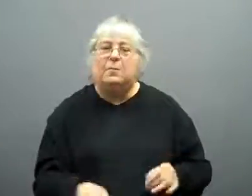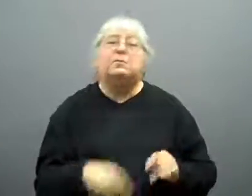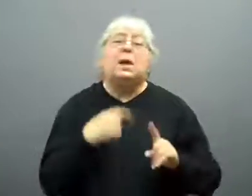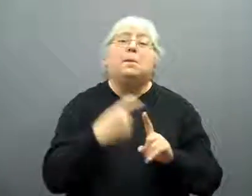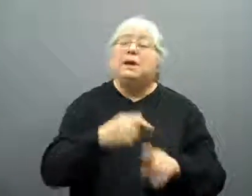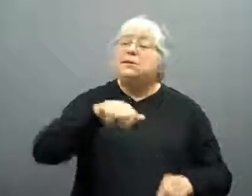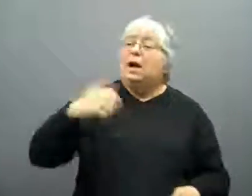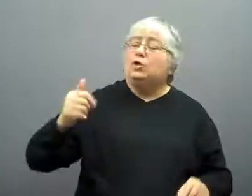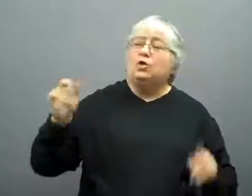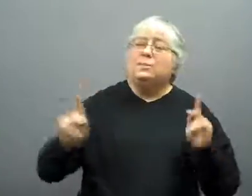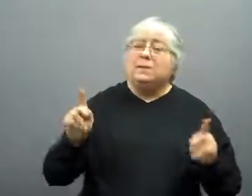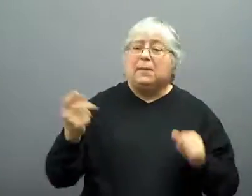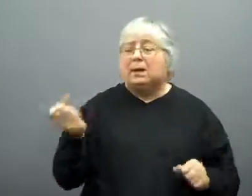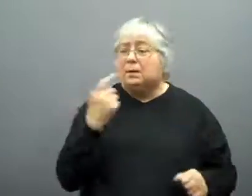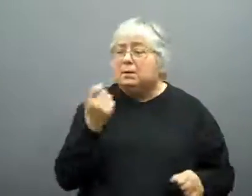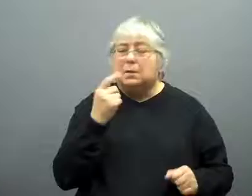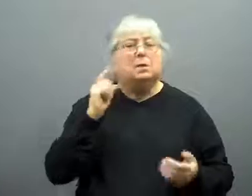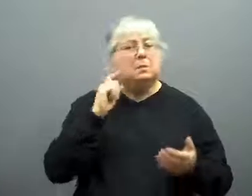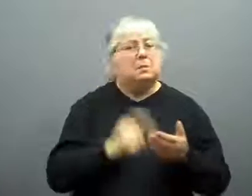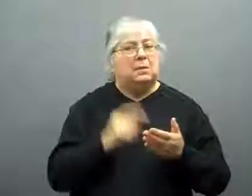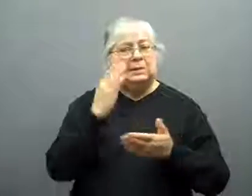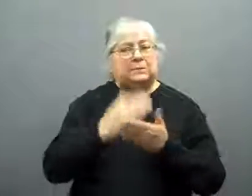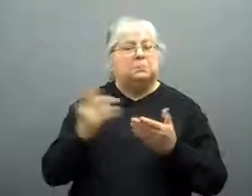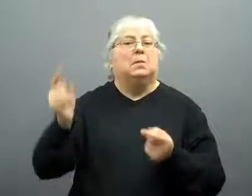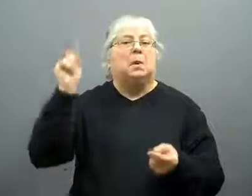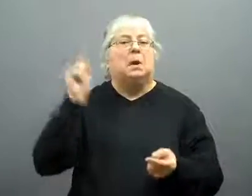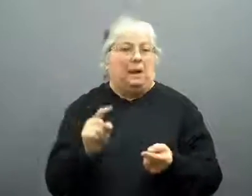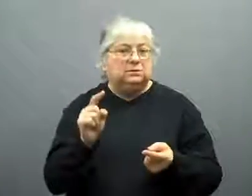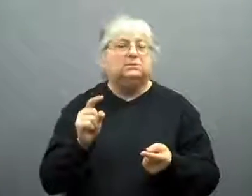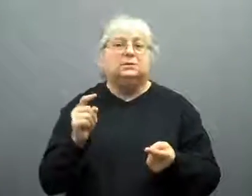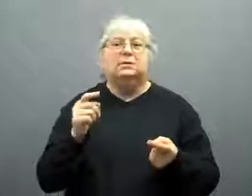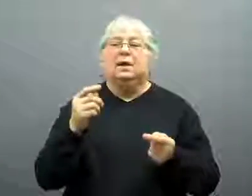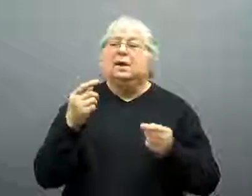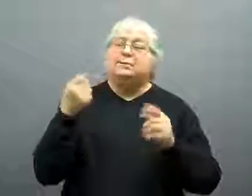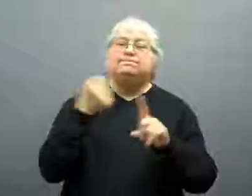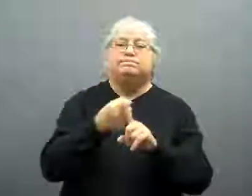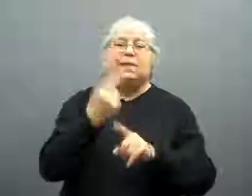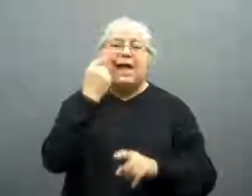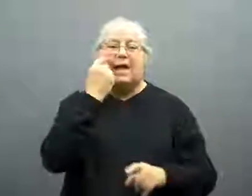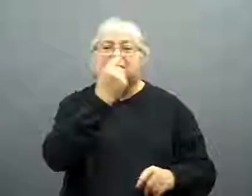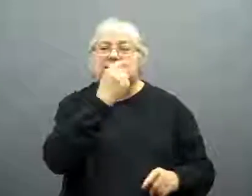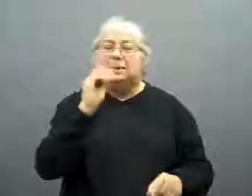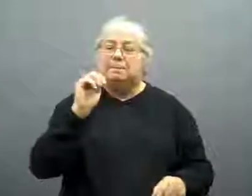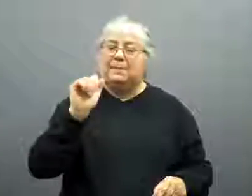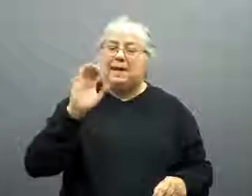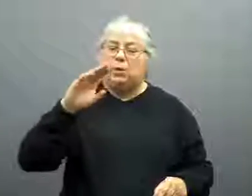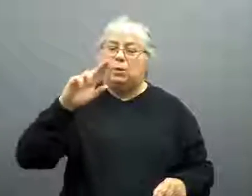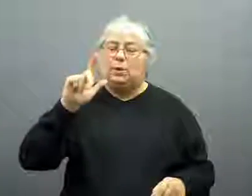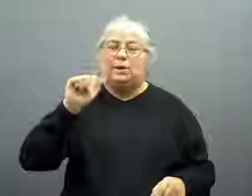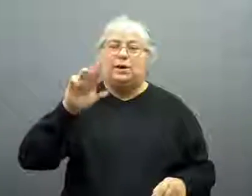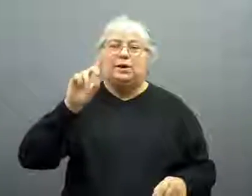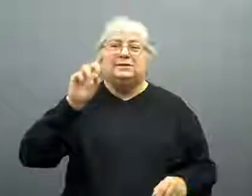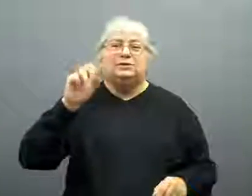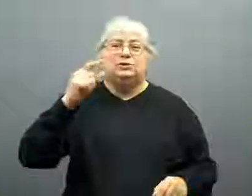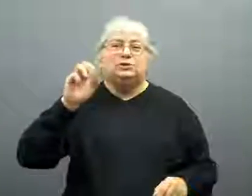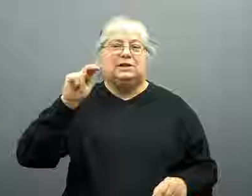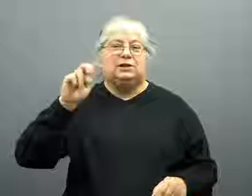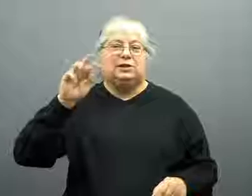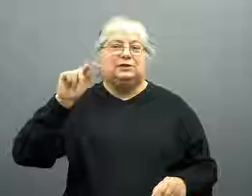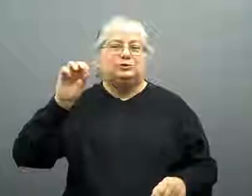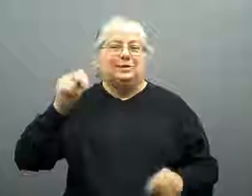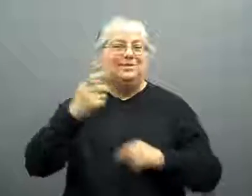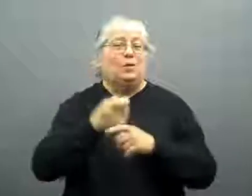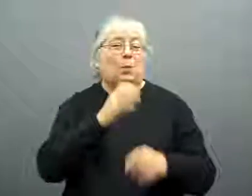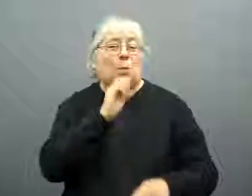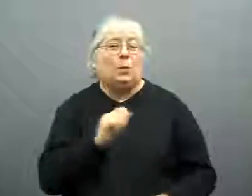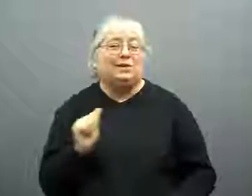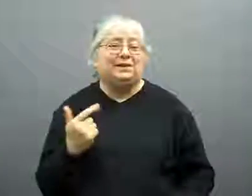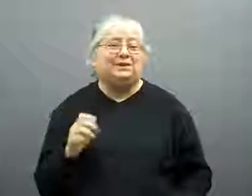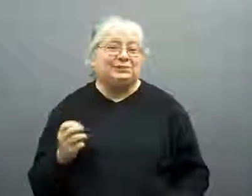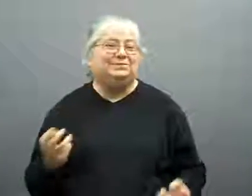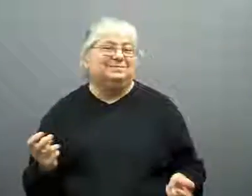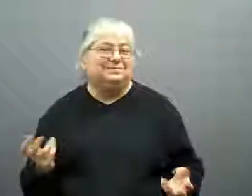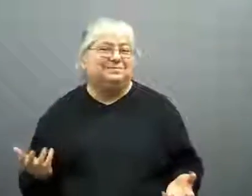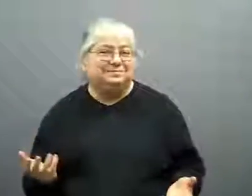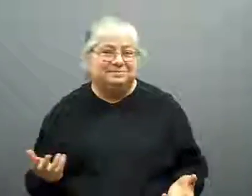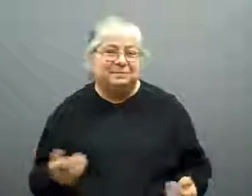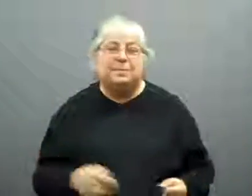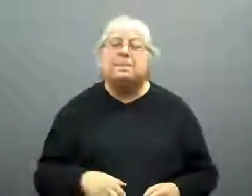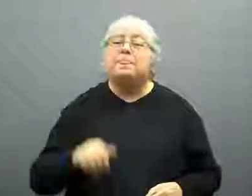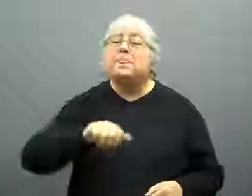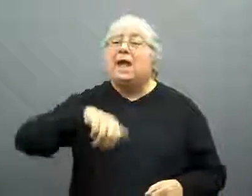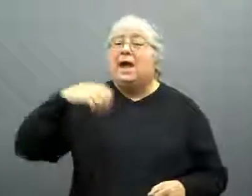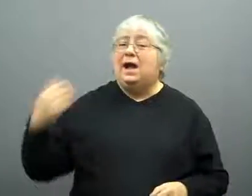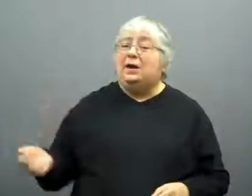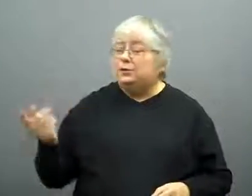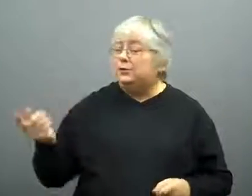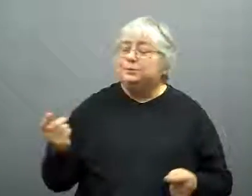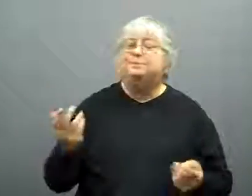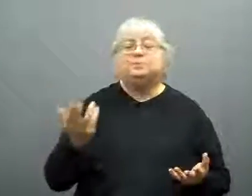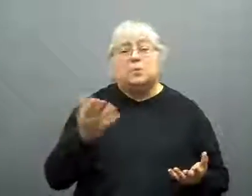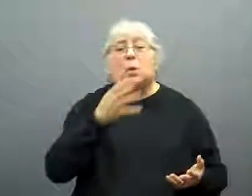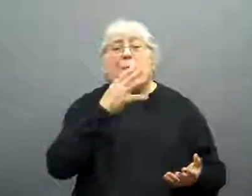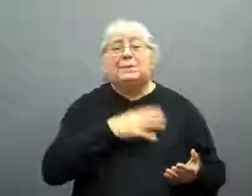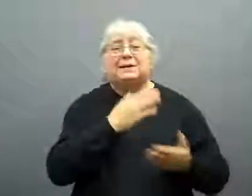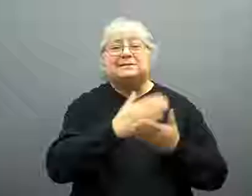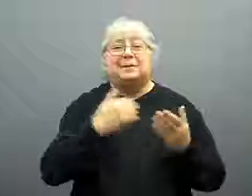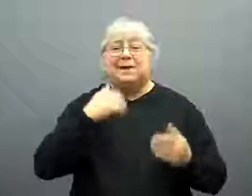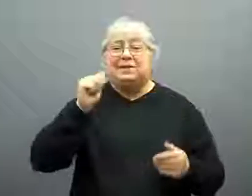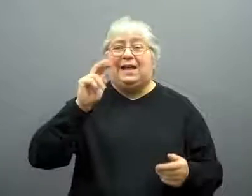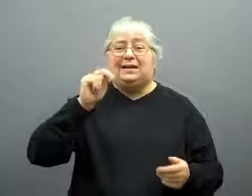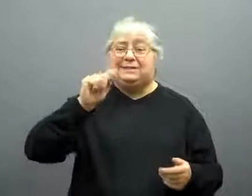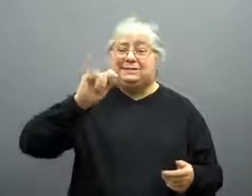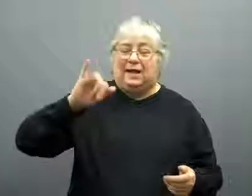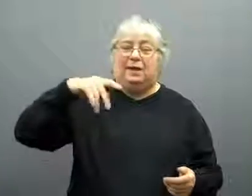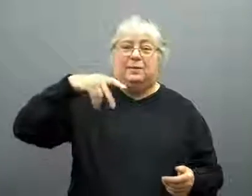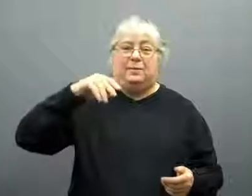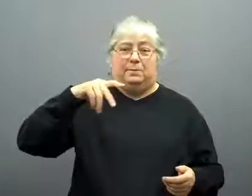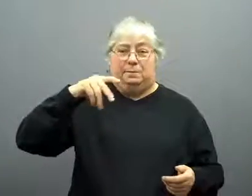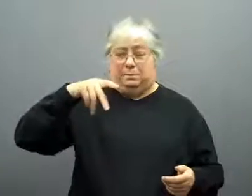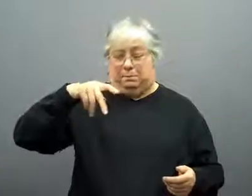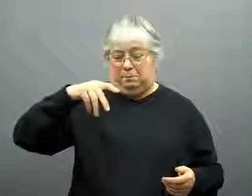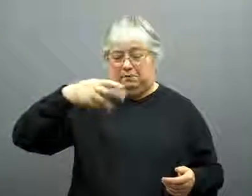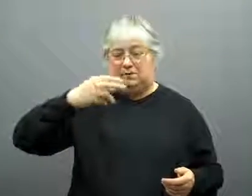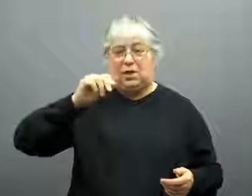It can help reduce the occurrence of age related macular degeneration.